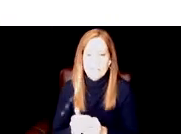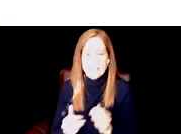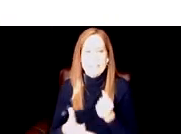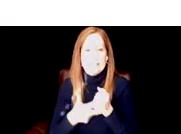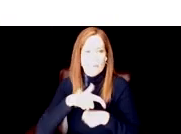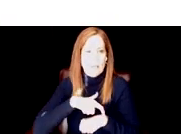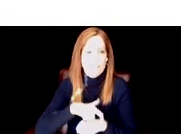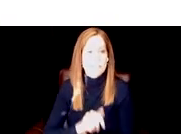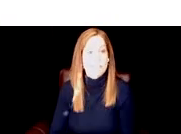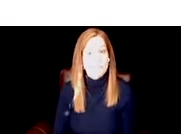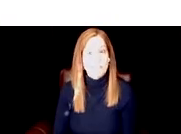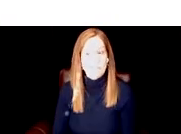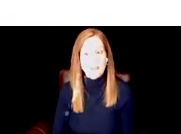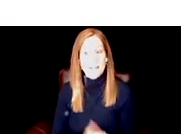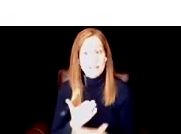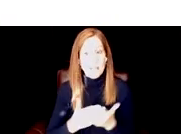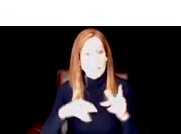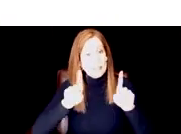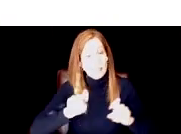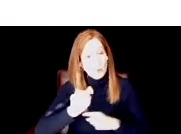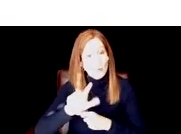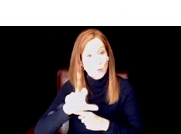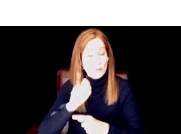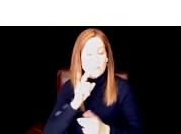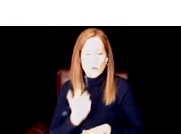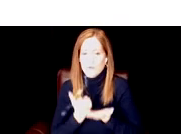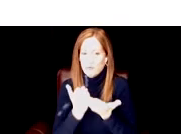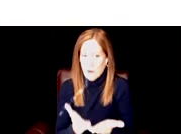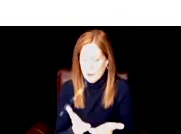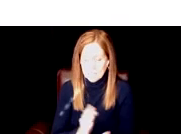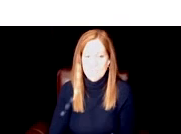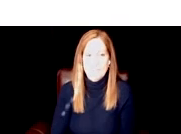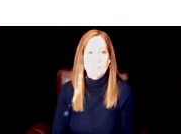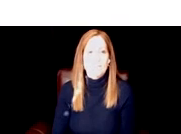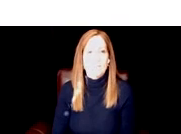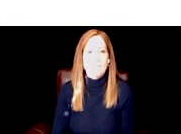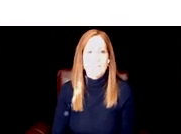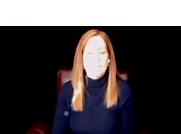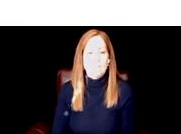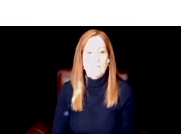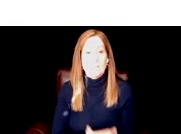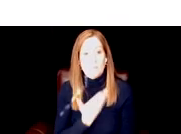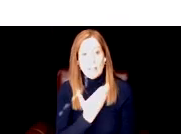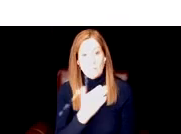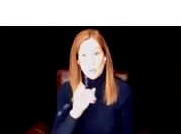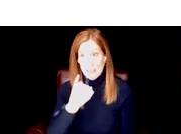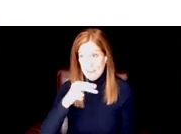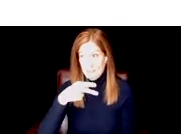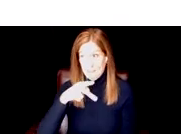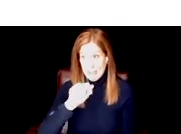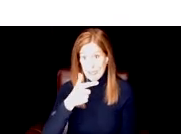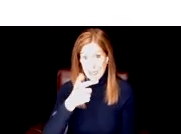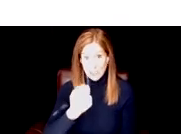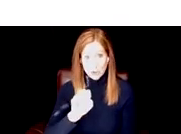Some testing tools that are recommended-- for in-page testing, you can use